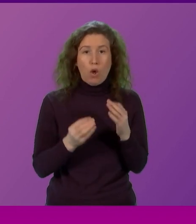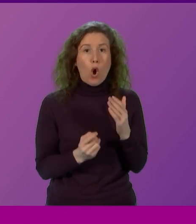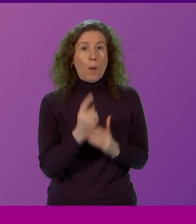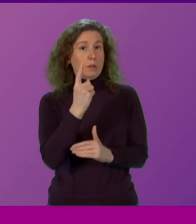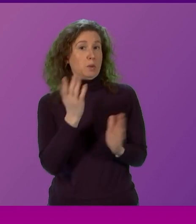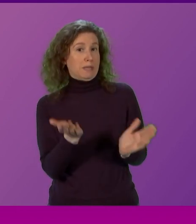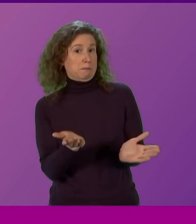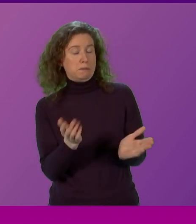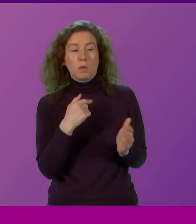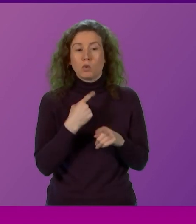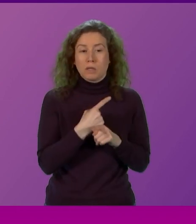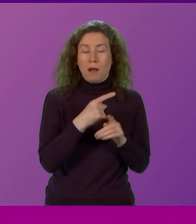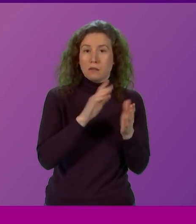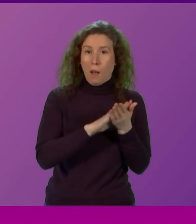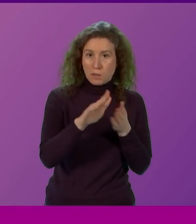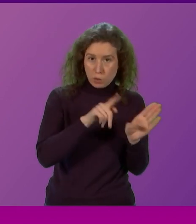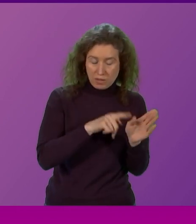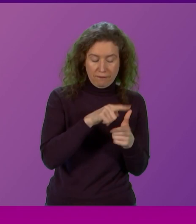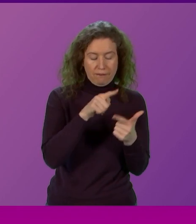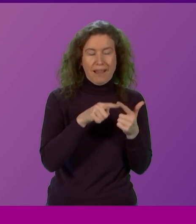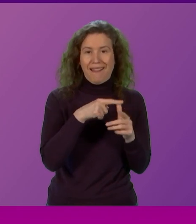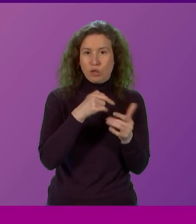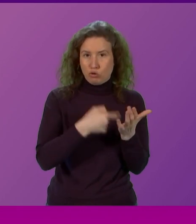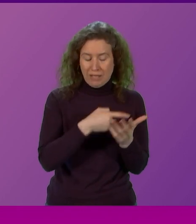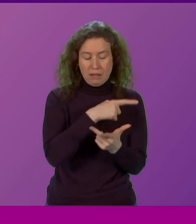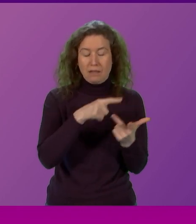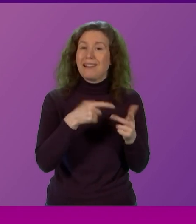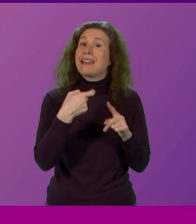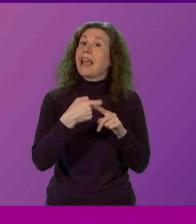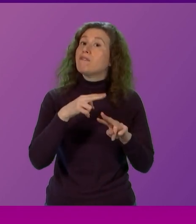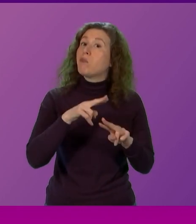We spoke about Humza Yousaf. We spoke about Ash Regan. Let us now speak about Kate Forbes.